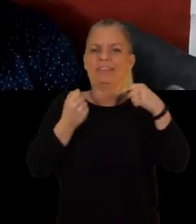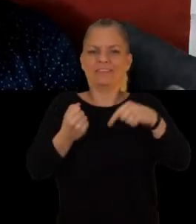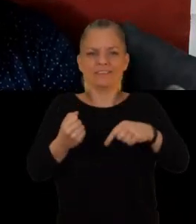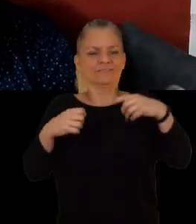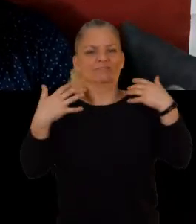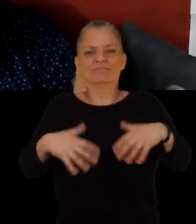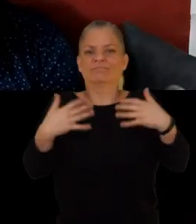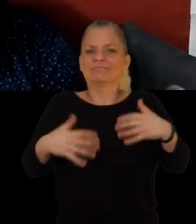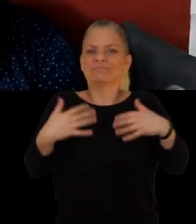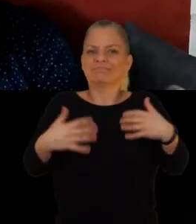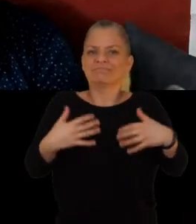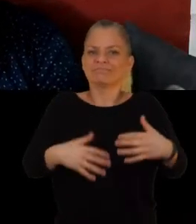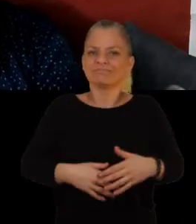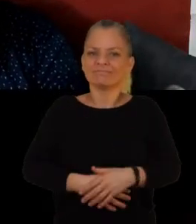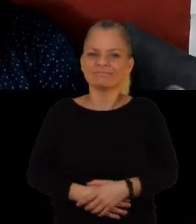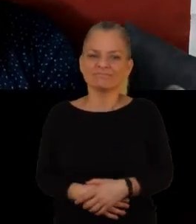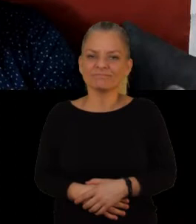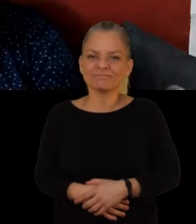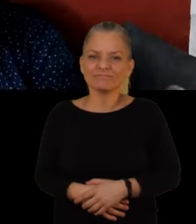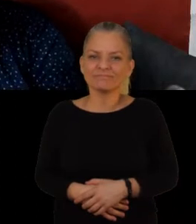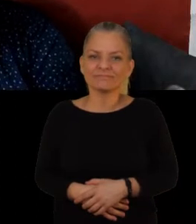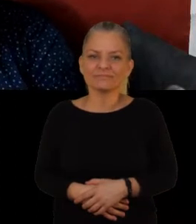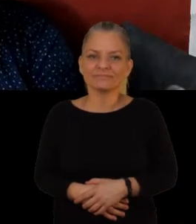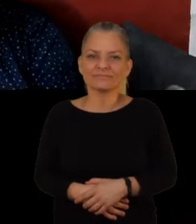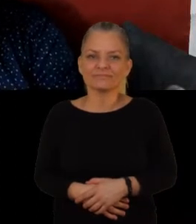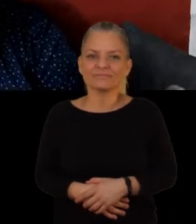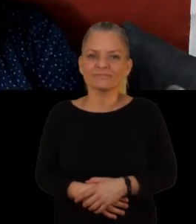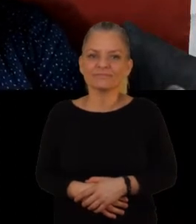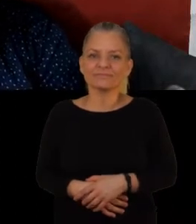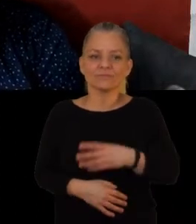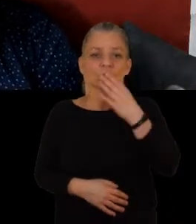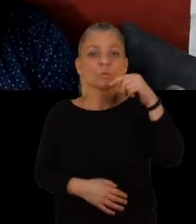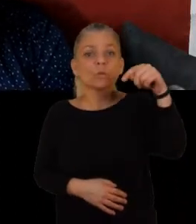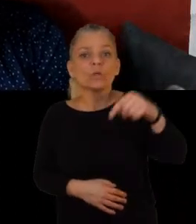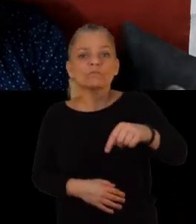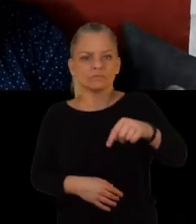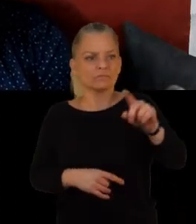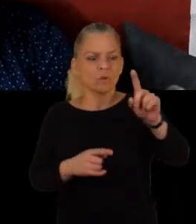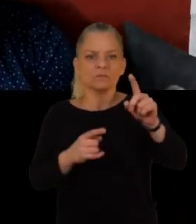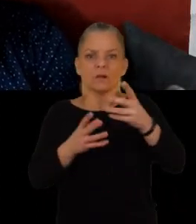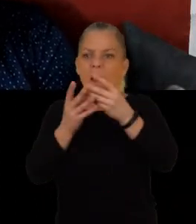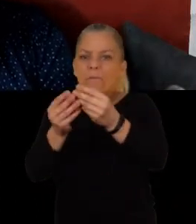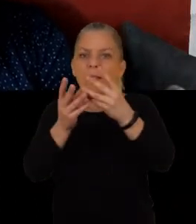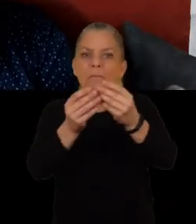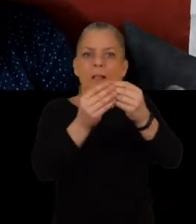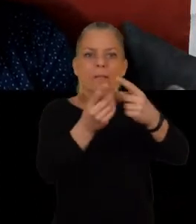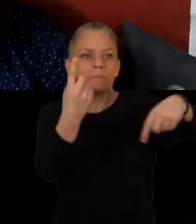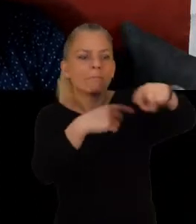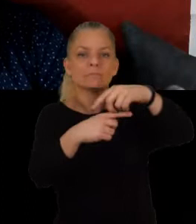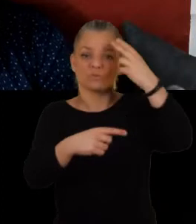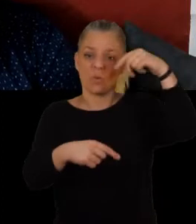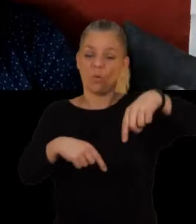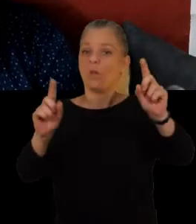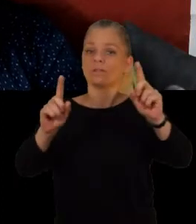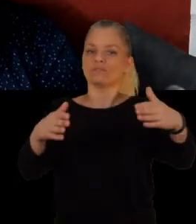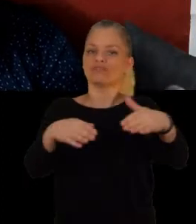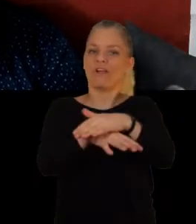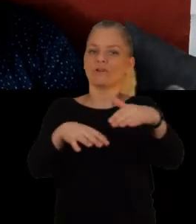how turning the difficult times into strengths and using that as a way to help other people here